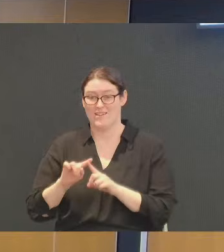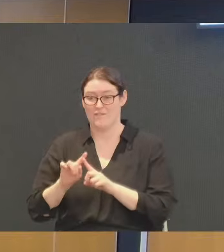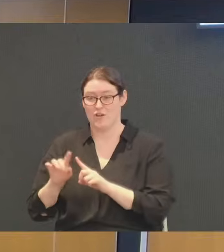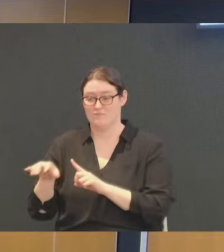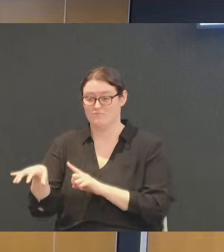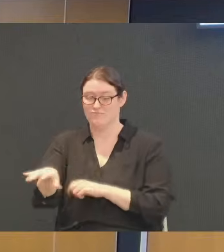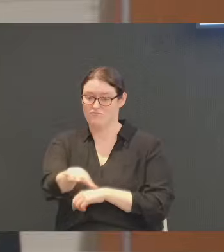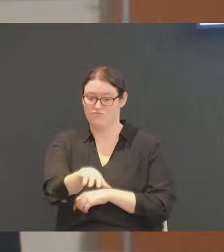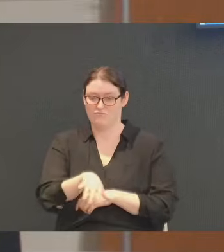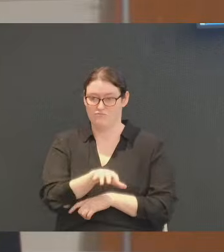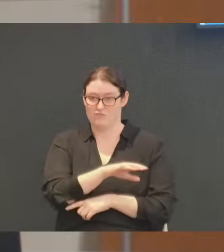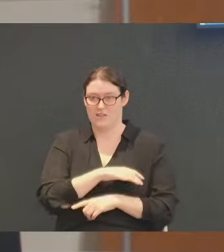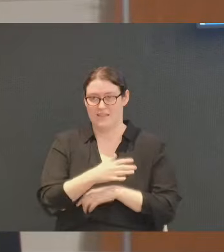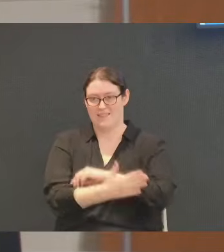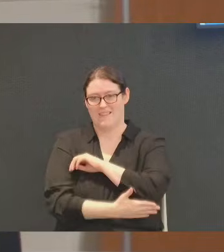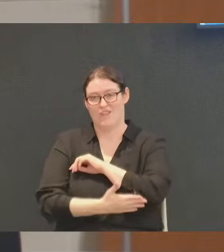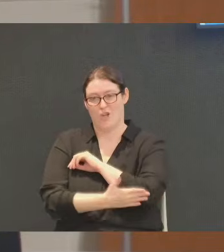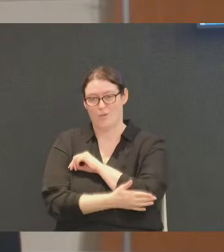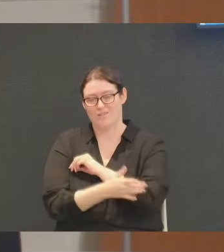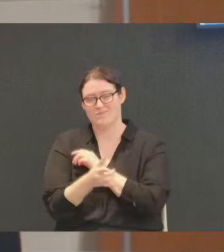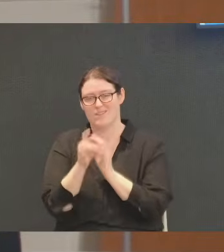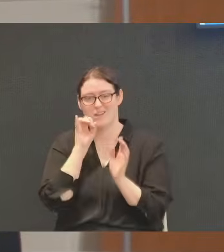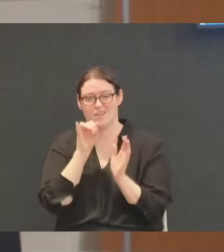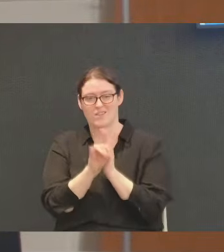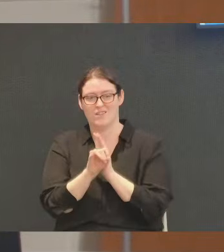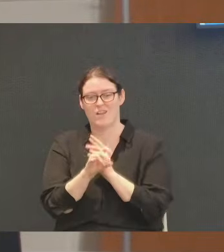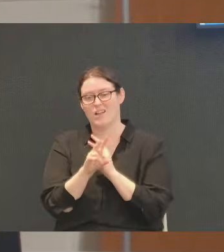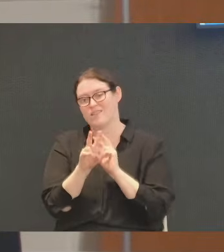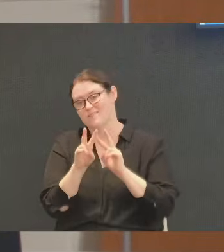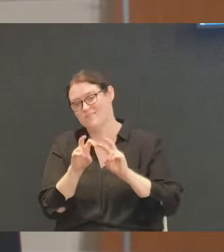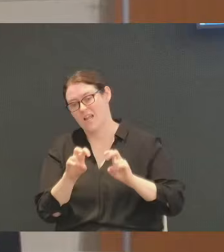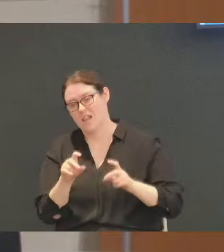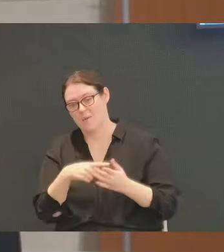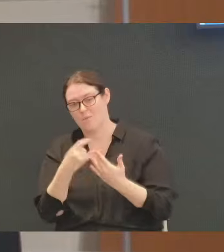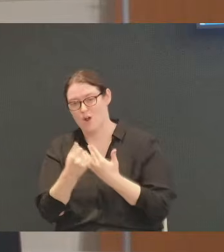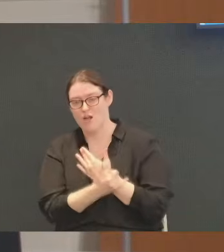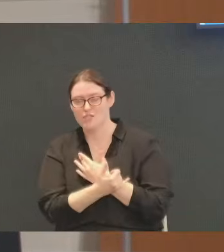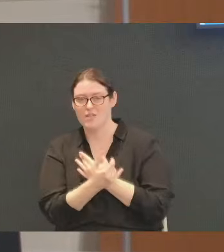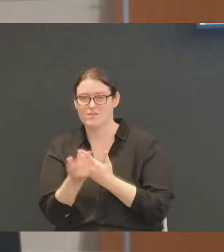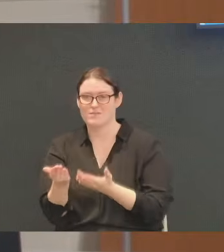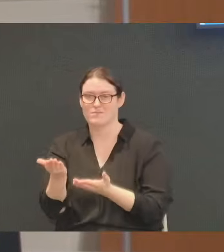county. They identify catalytic projects in their communities. they provide some of the funding